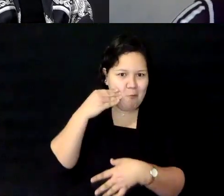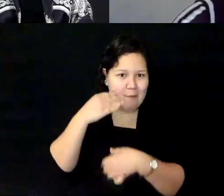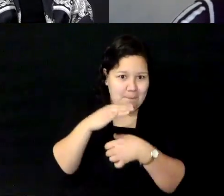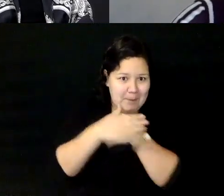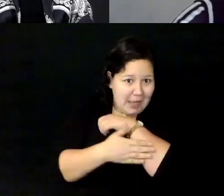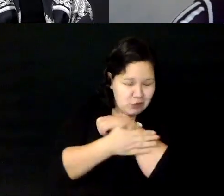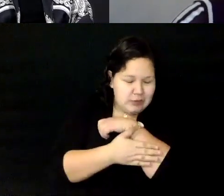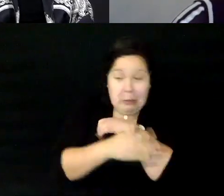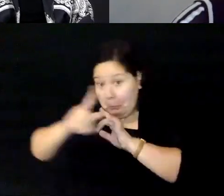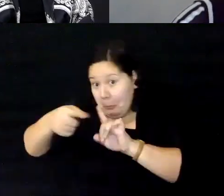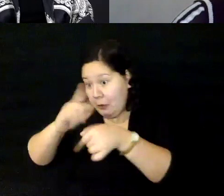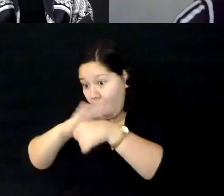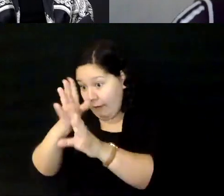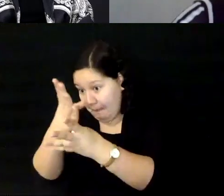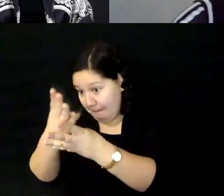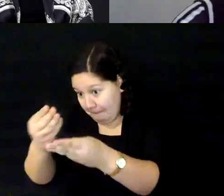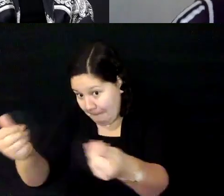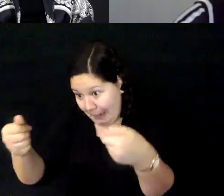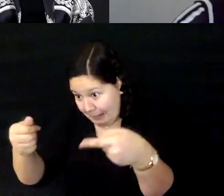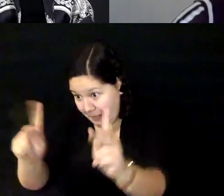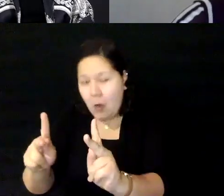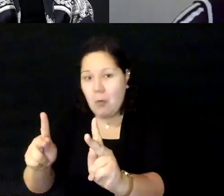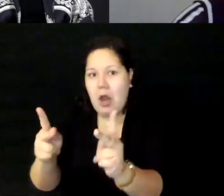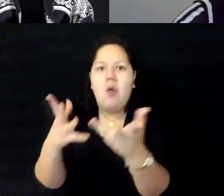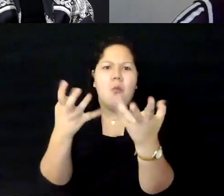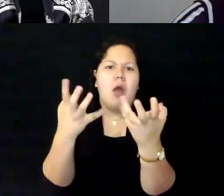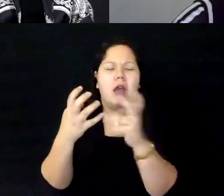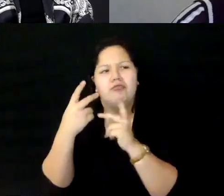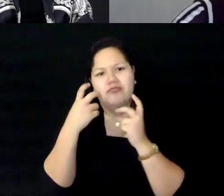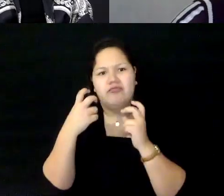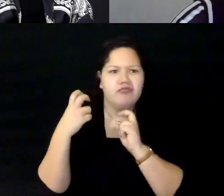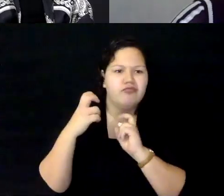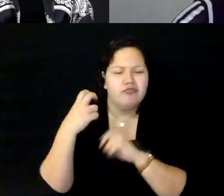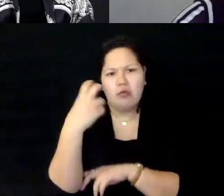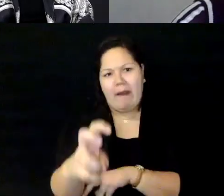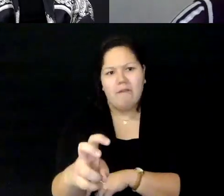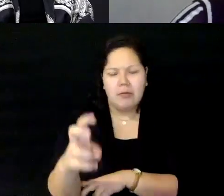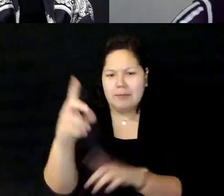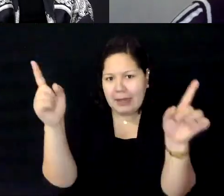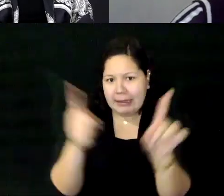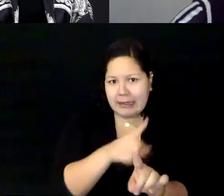permitting, we do want to go to India, and we do want to go to Taiwan. Because we do feel,